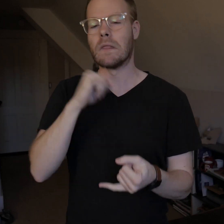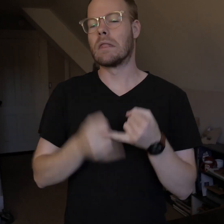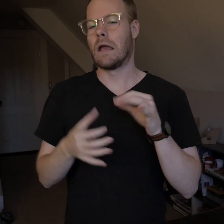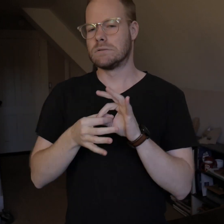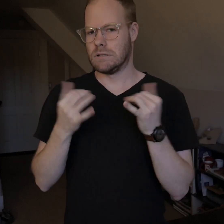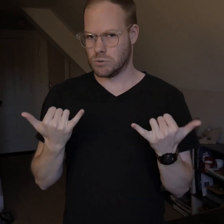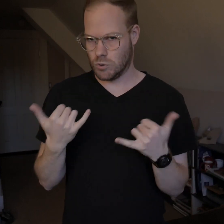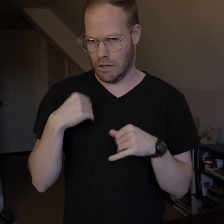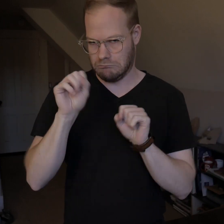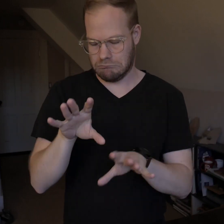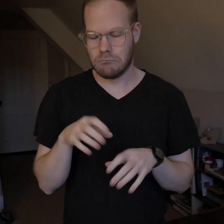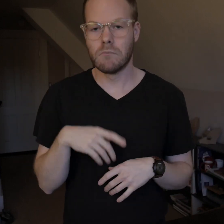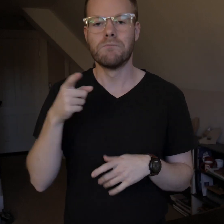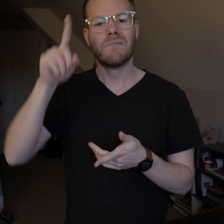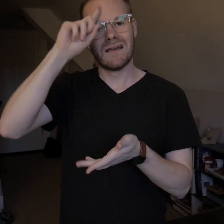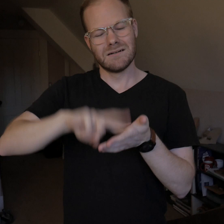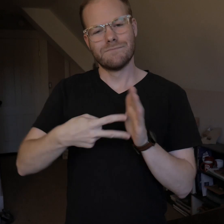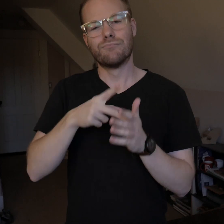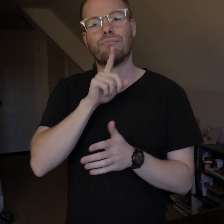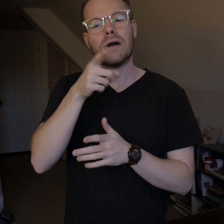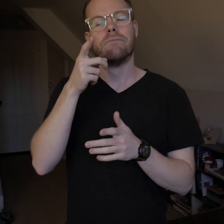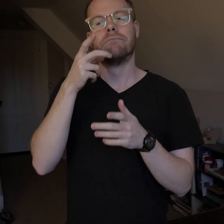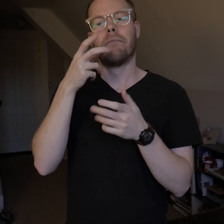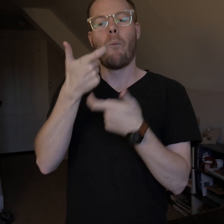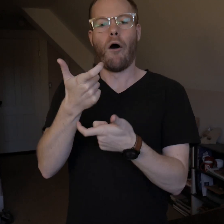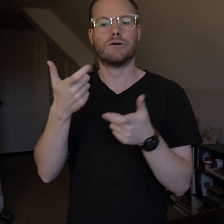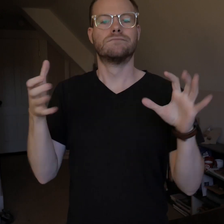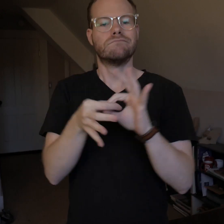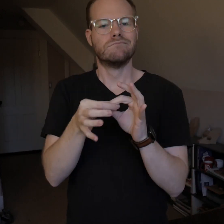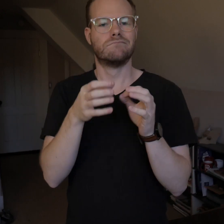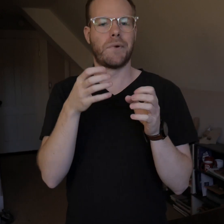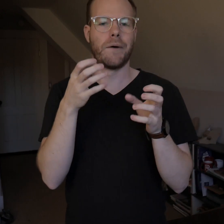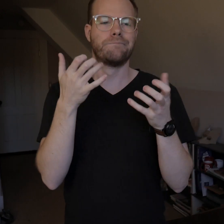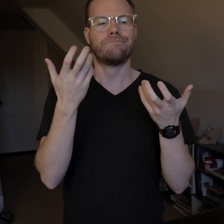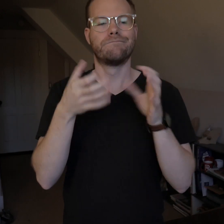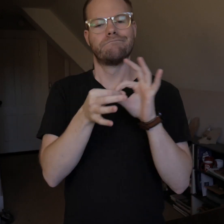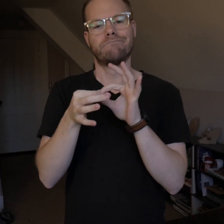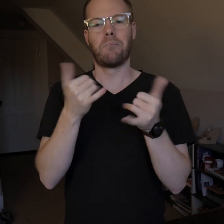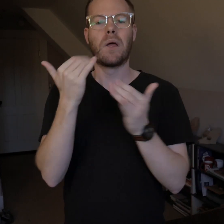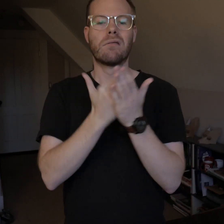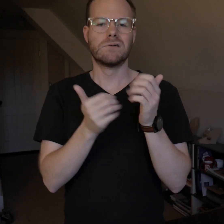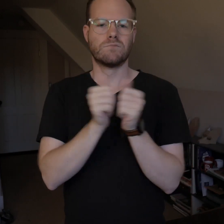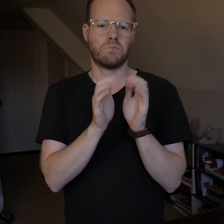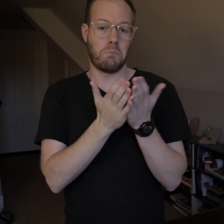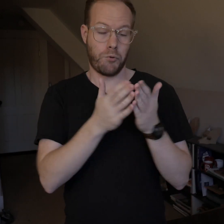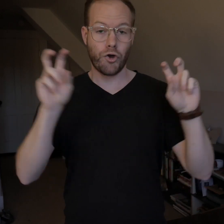The last link I’m giving you today is intended to be watched as a companion playlist to the book,